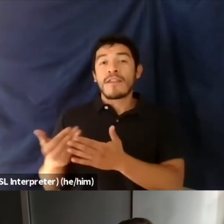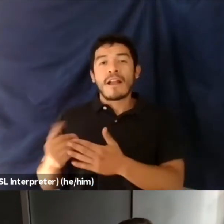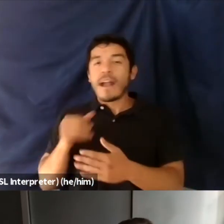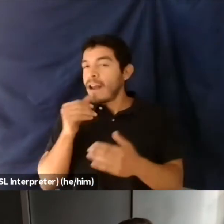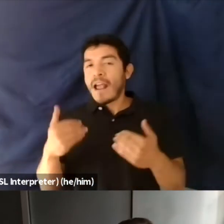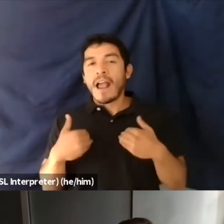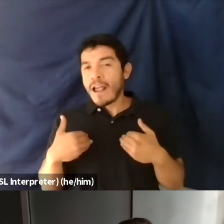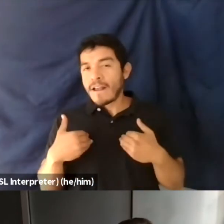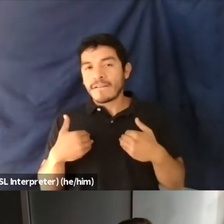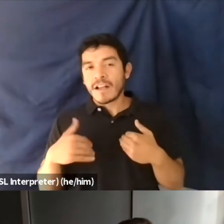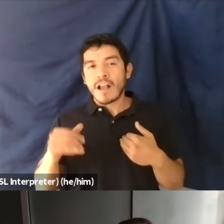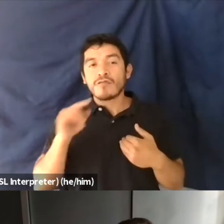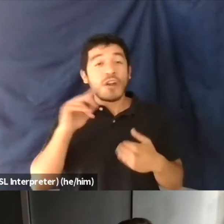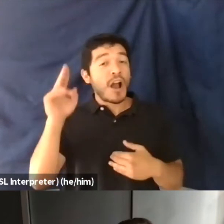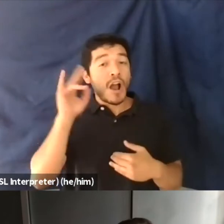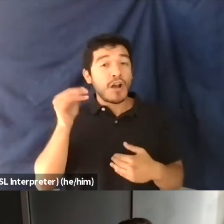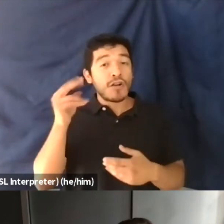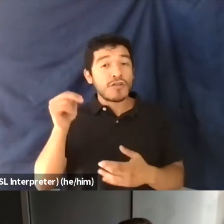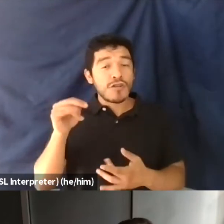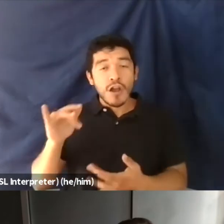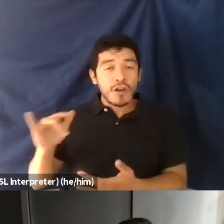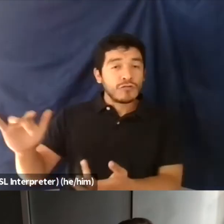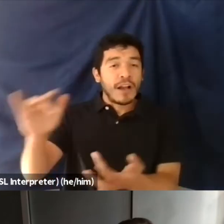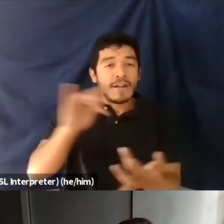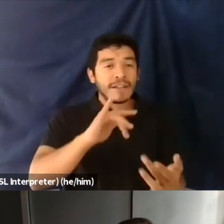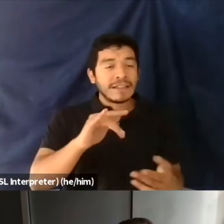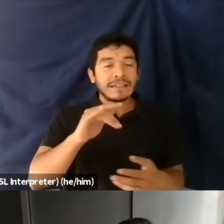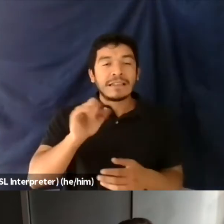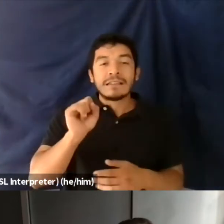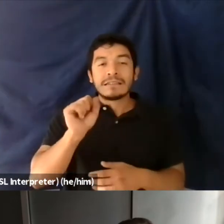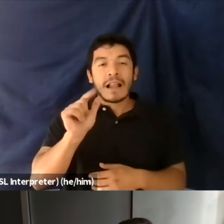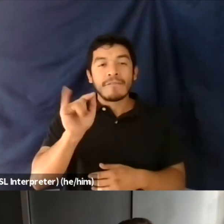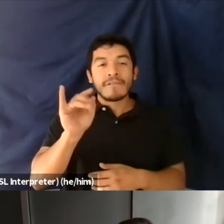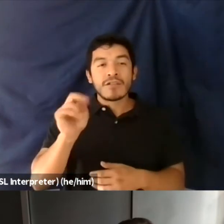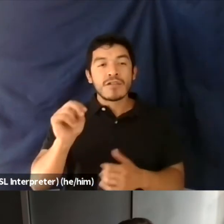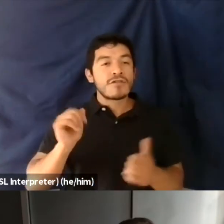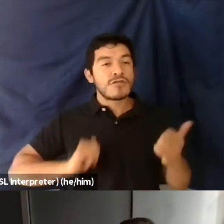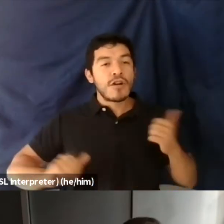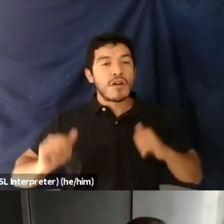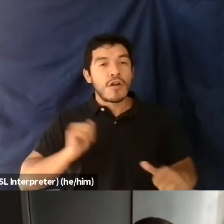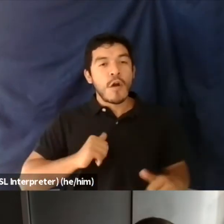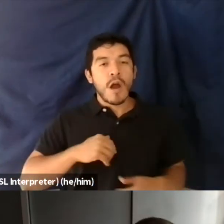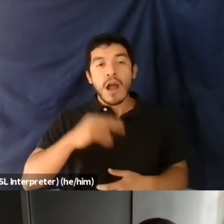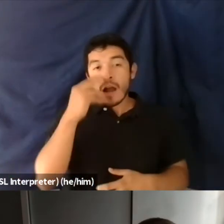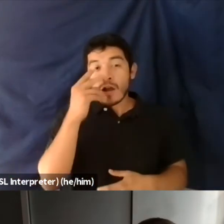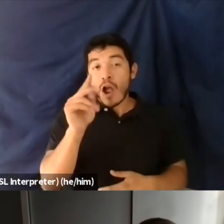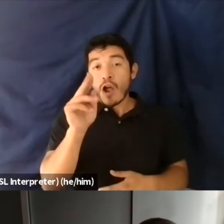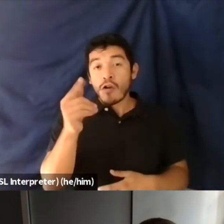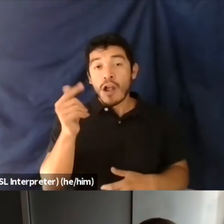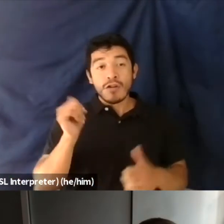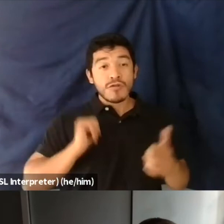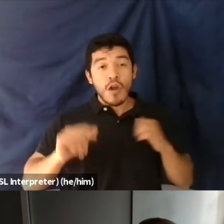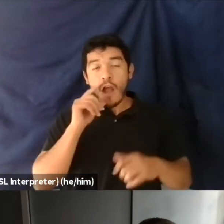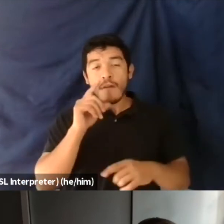which is the uncle John's traveling salvation show where we come out, I MC drag show for 20 minutes before the screening,